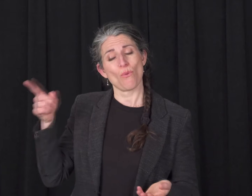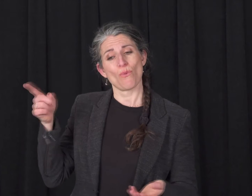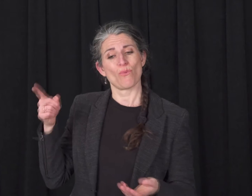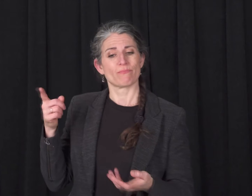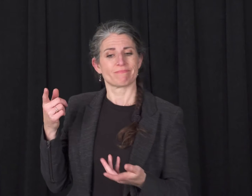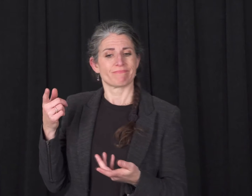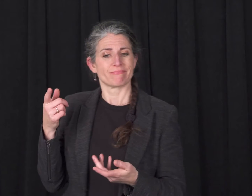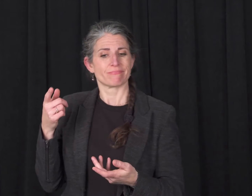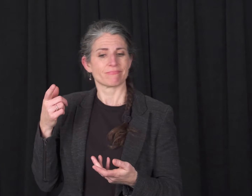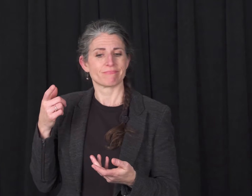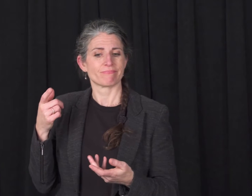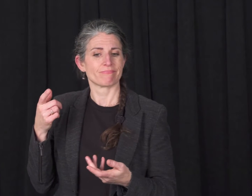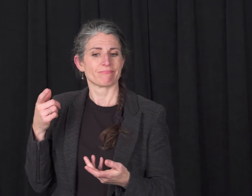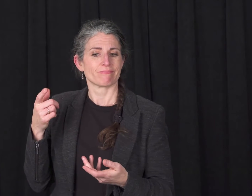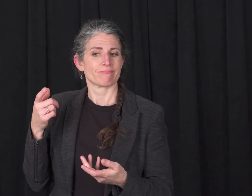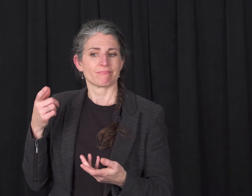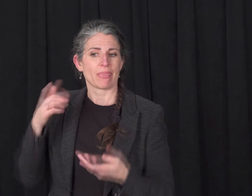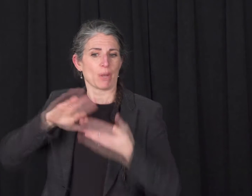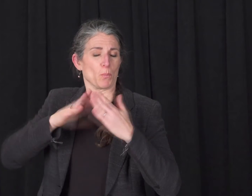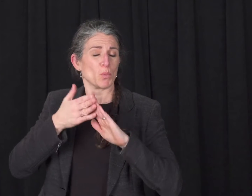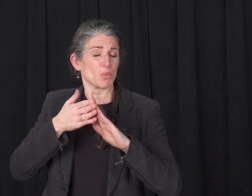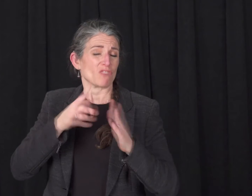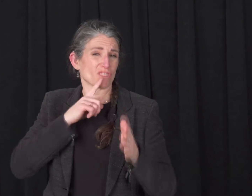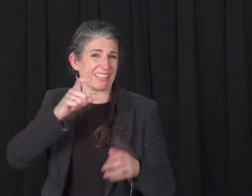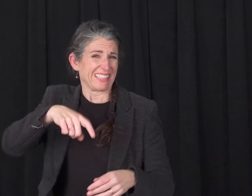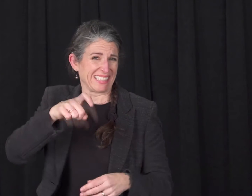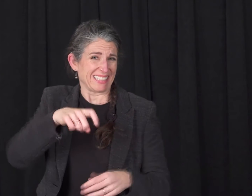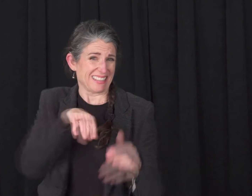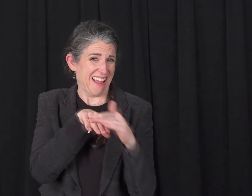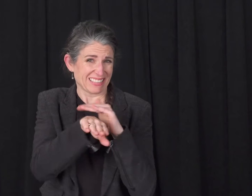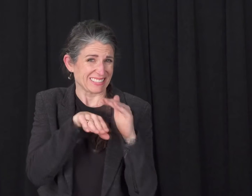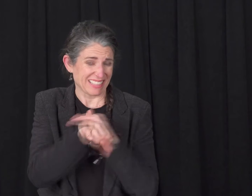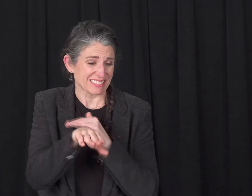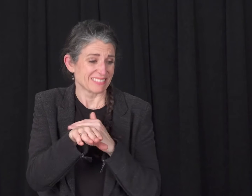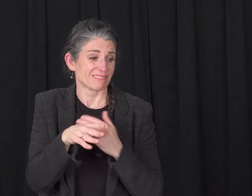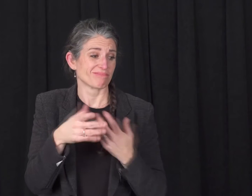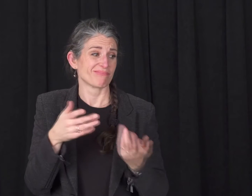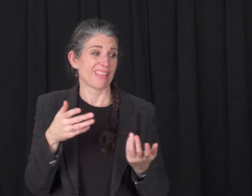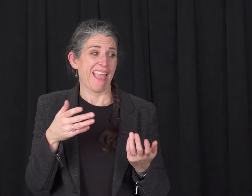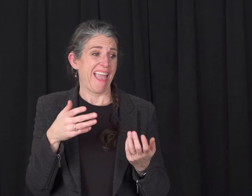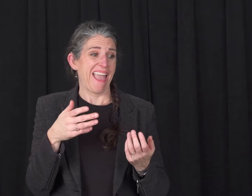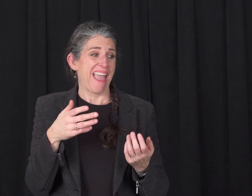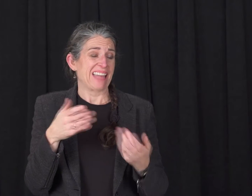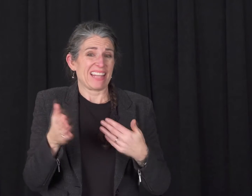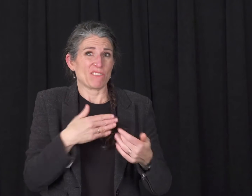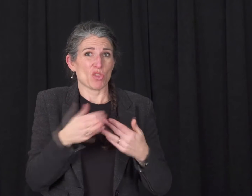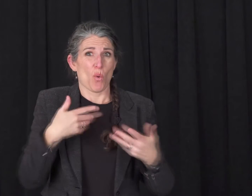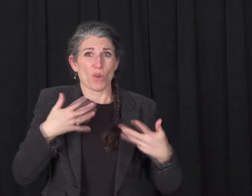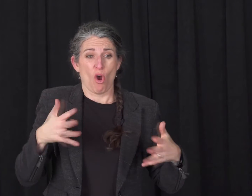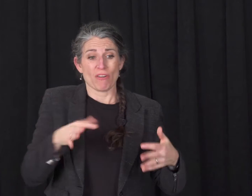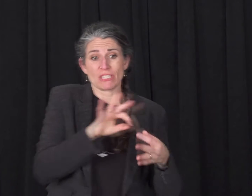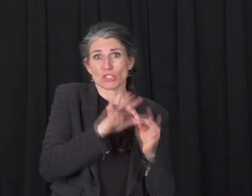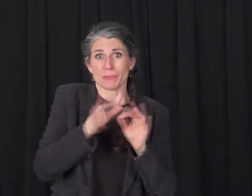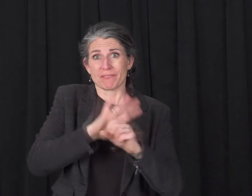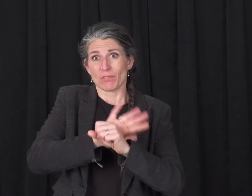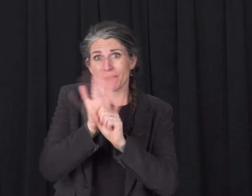The community has so many needs as far as access related to access, you know, we have interpreted throughout the pandemic. And